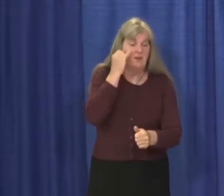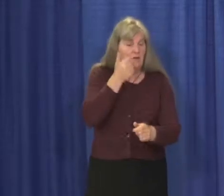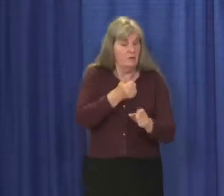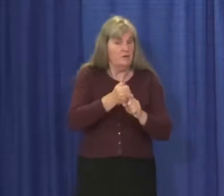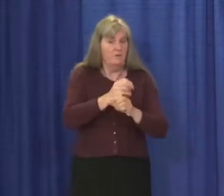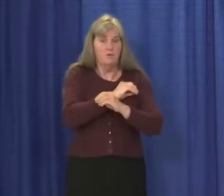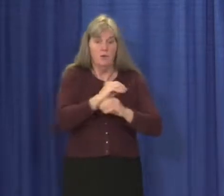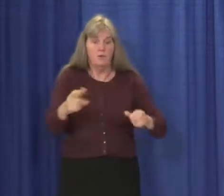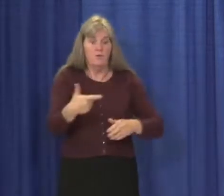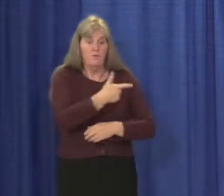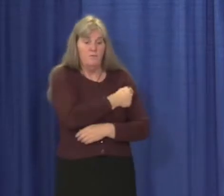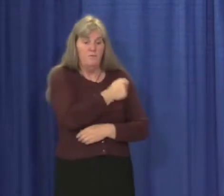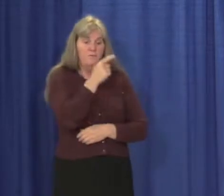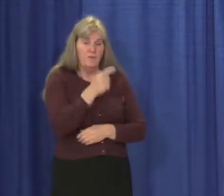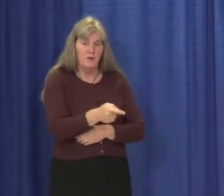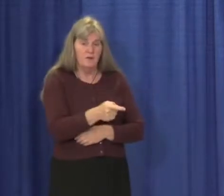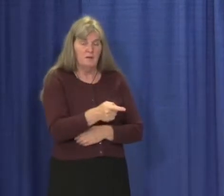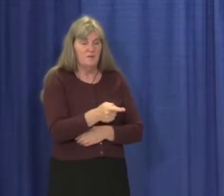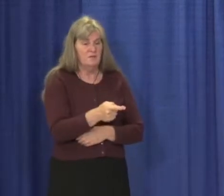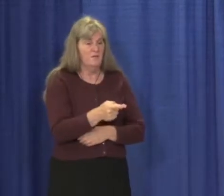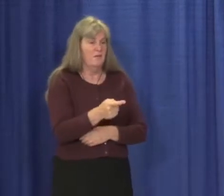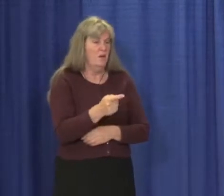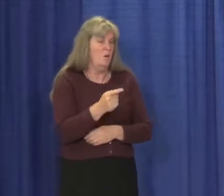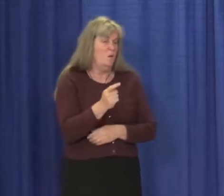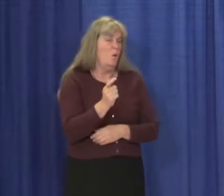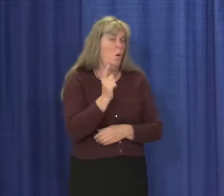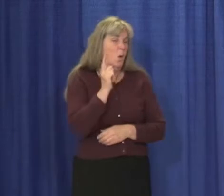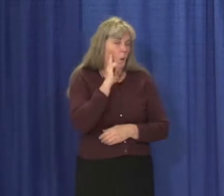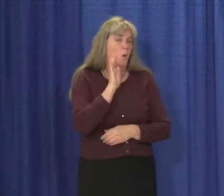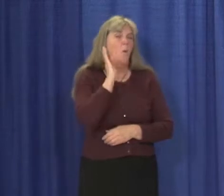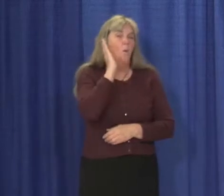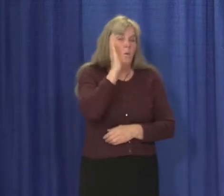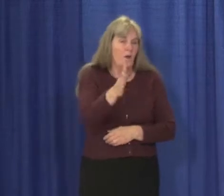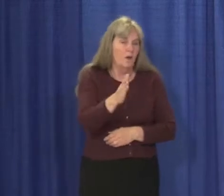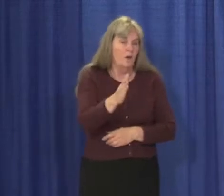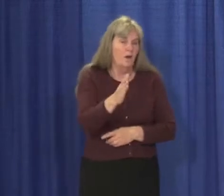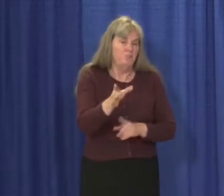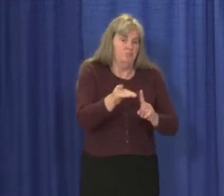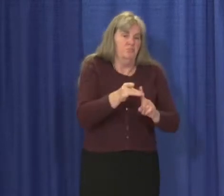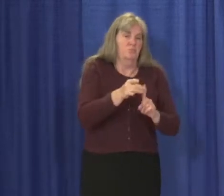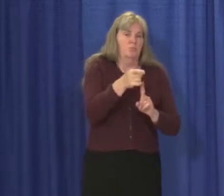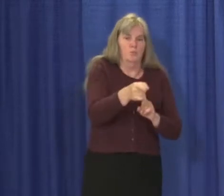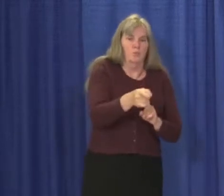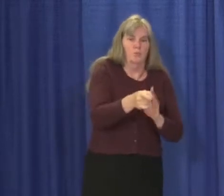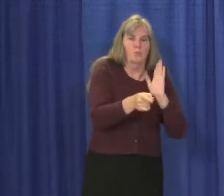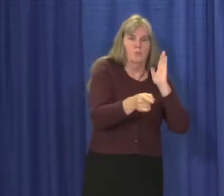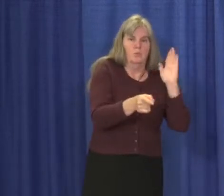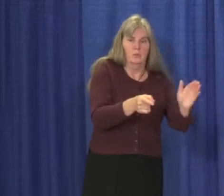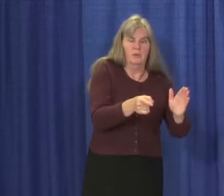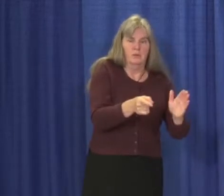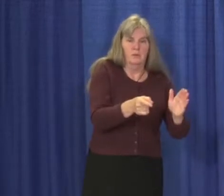likely eventually at this virus will find you because we know that this pandemic is not yet